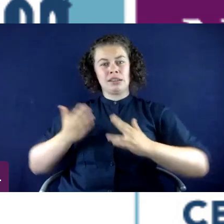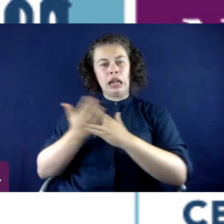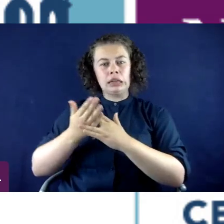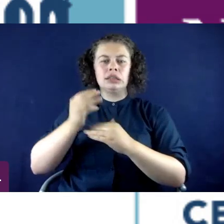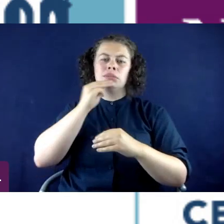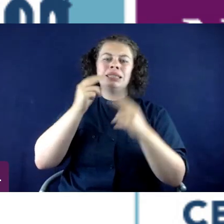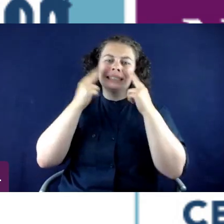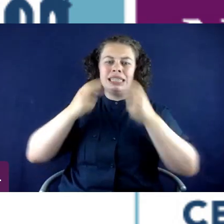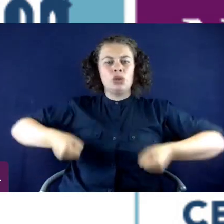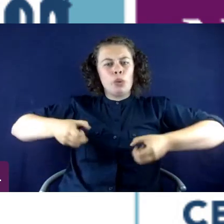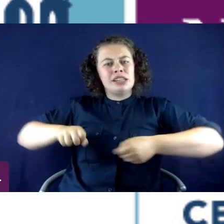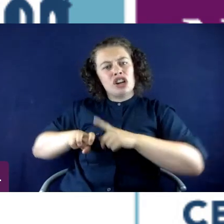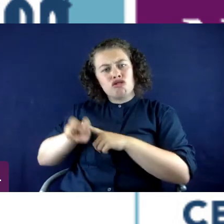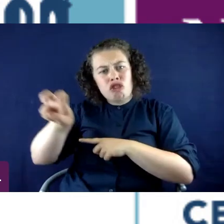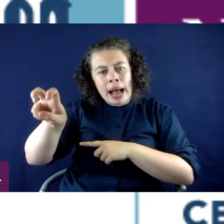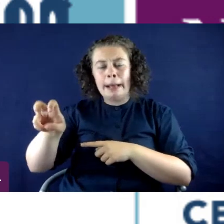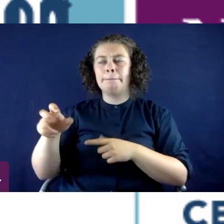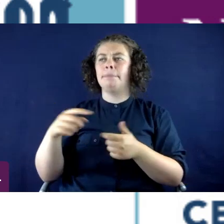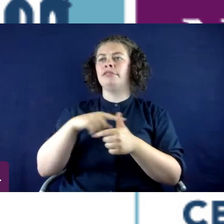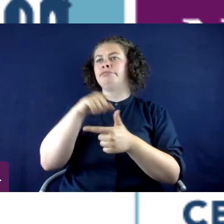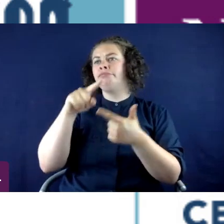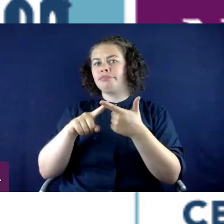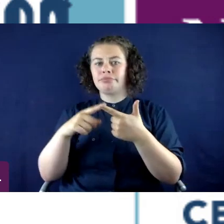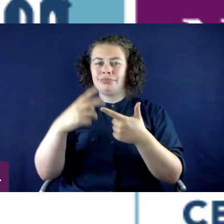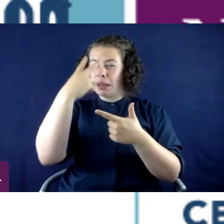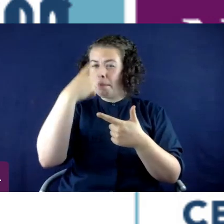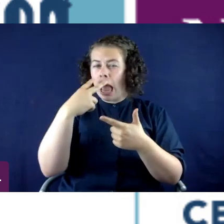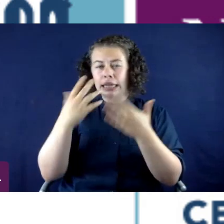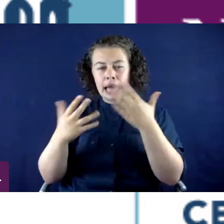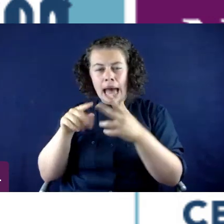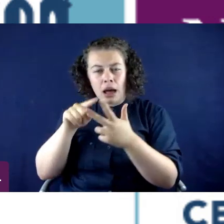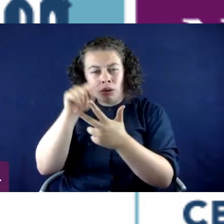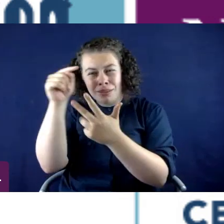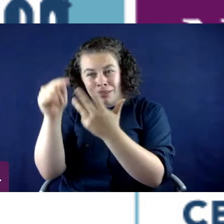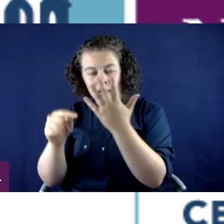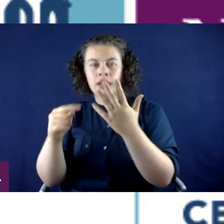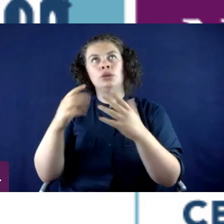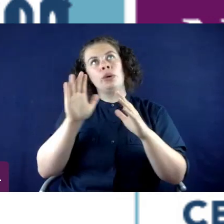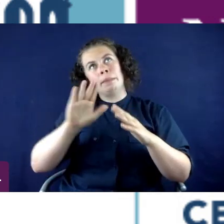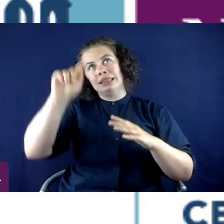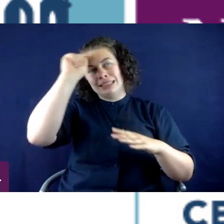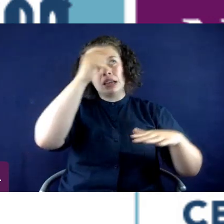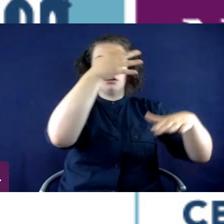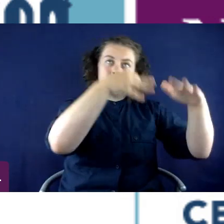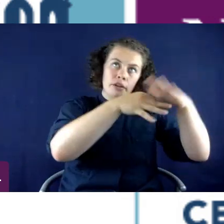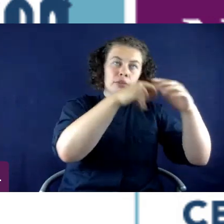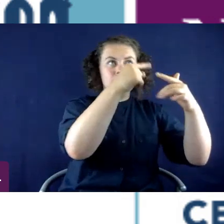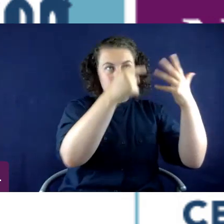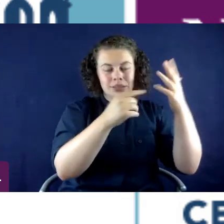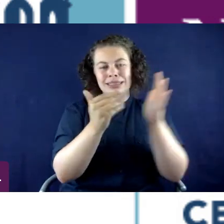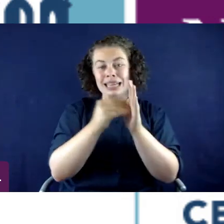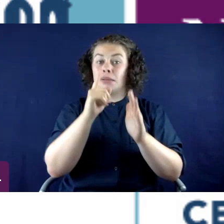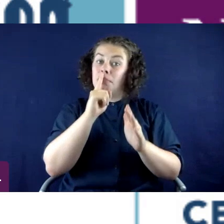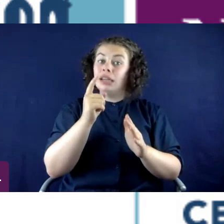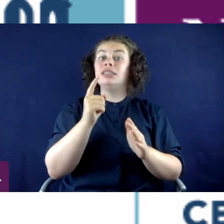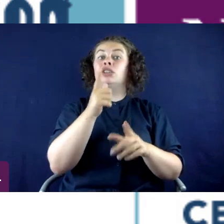on physical access in terms of buildings, legislation, and how those things can be changed.